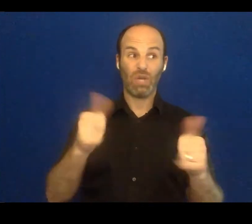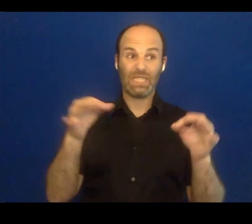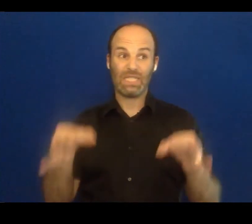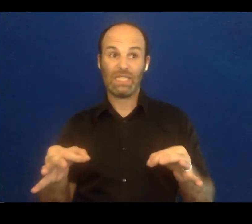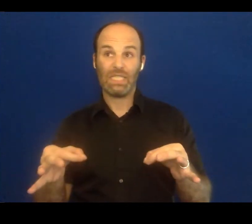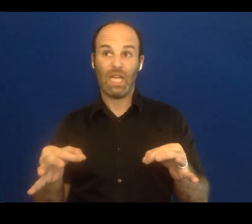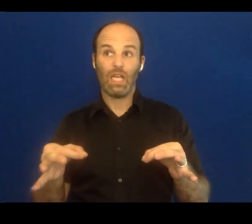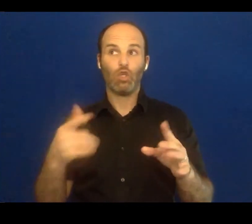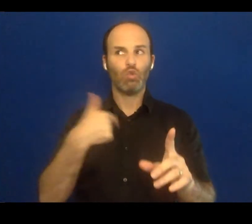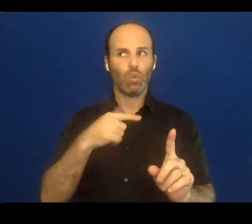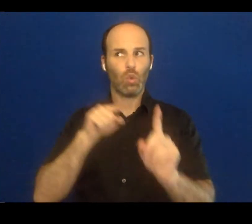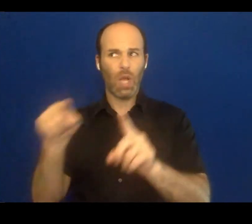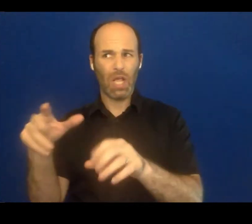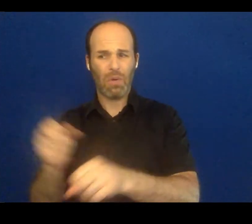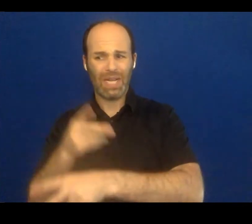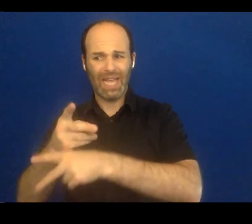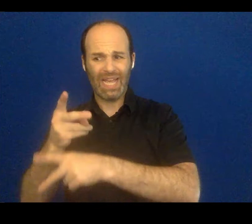RECEIVING HEALTHCARE VERSUS